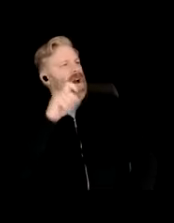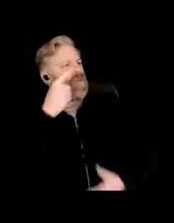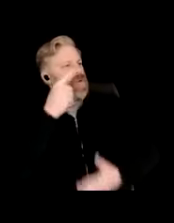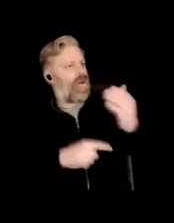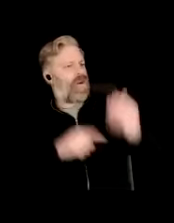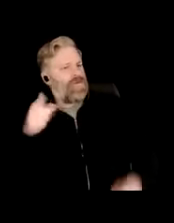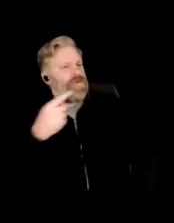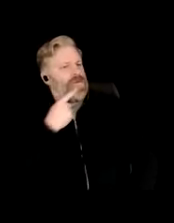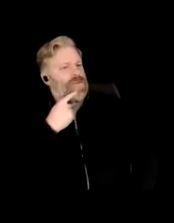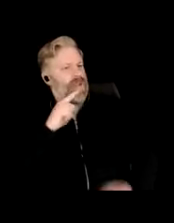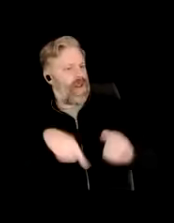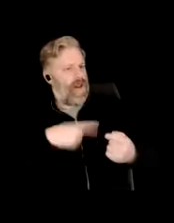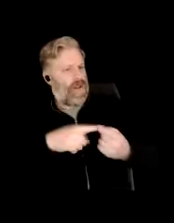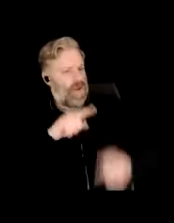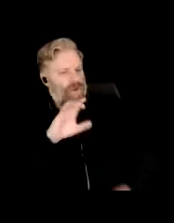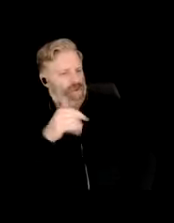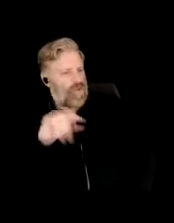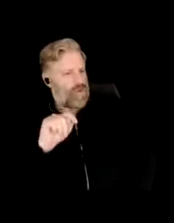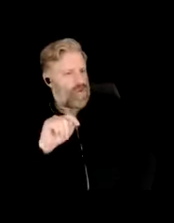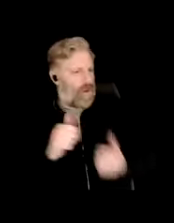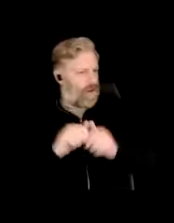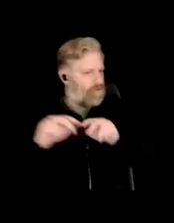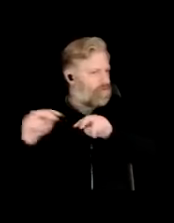use "Re-name" to add pronouns to your name if desired.